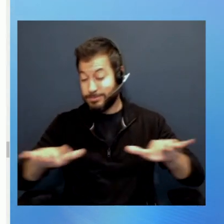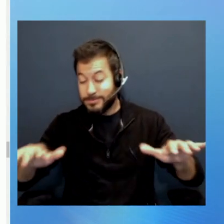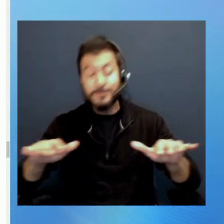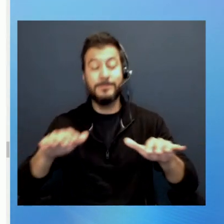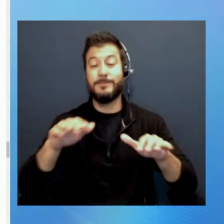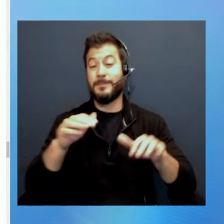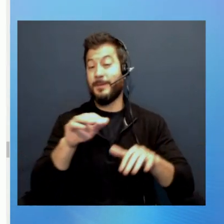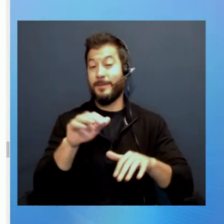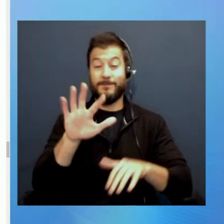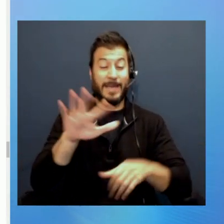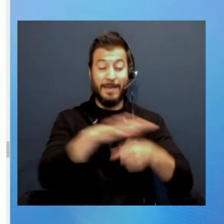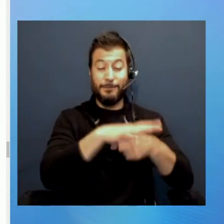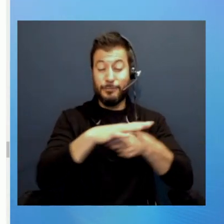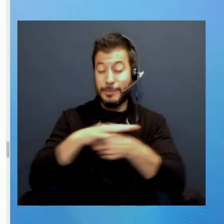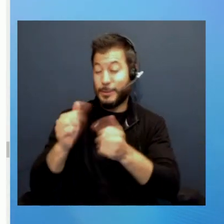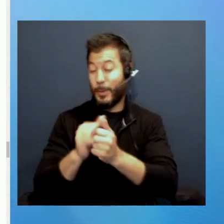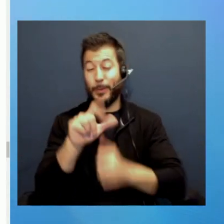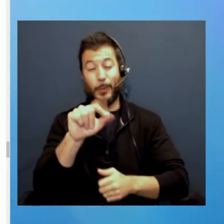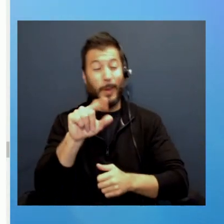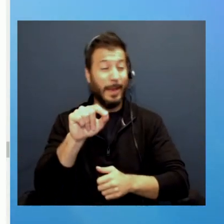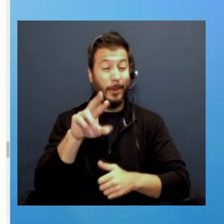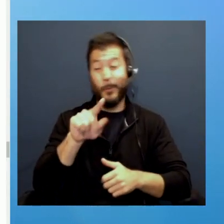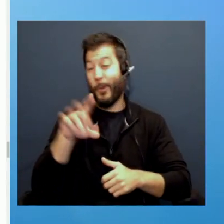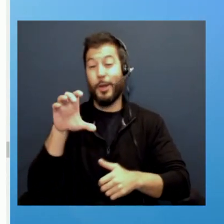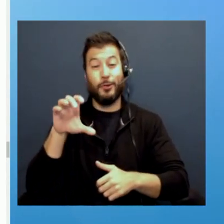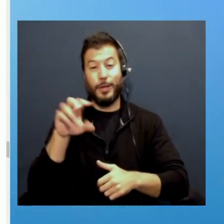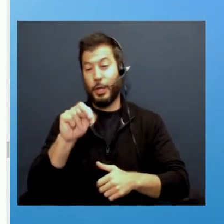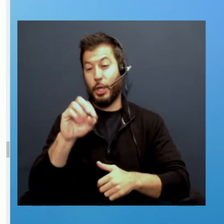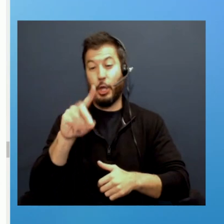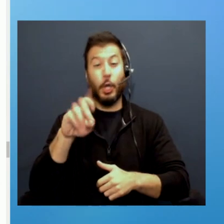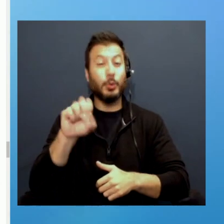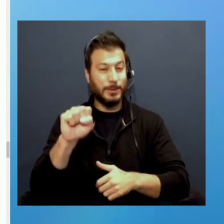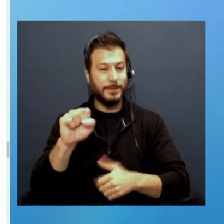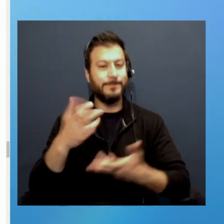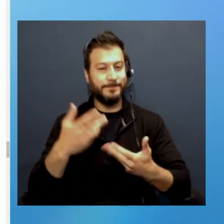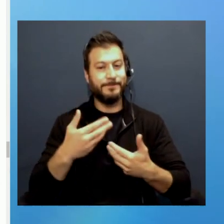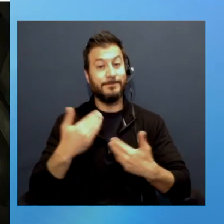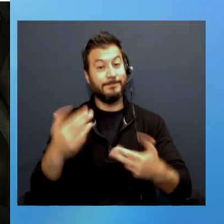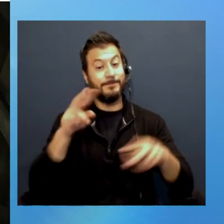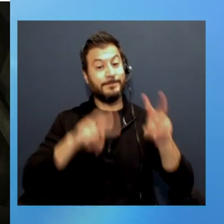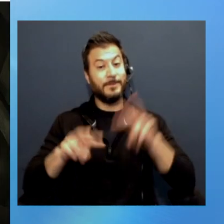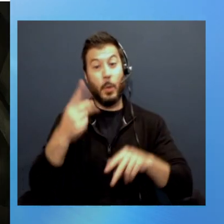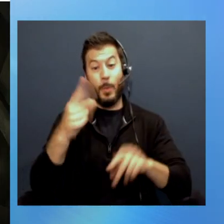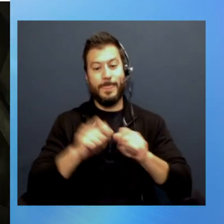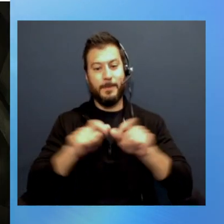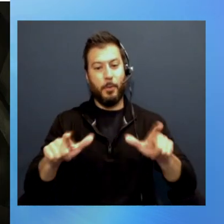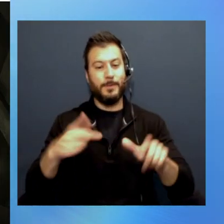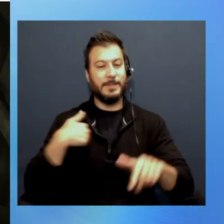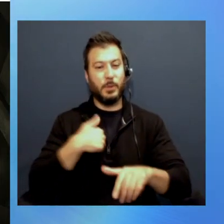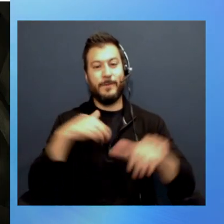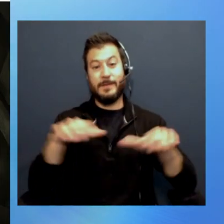or if you're deploying this into five regions with 20 or 100 nodes. Let's have a look at one of